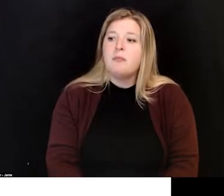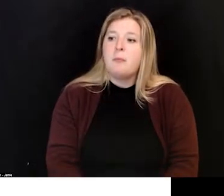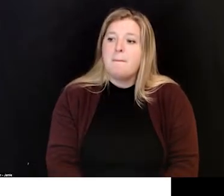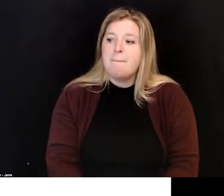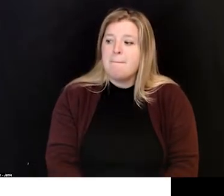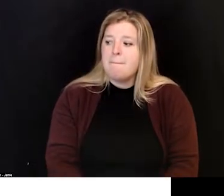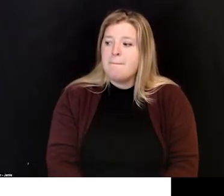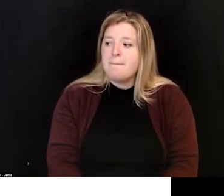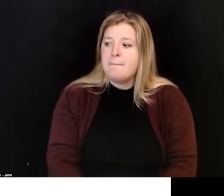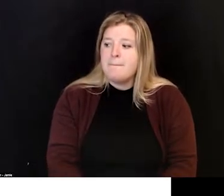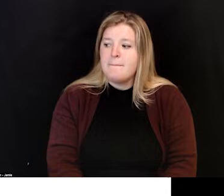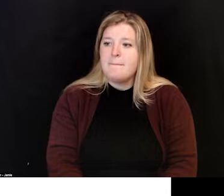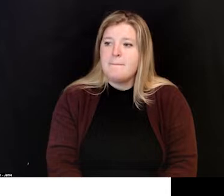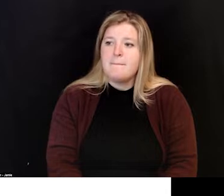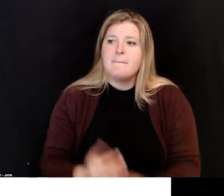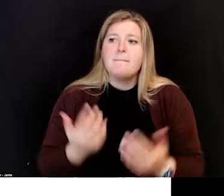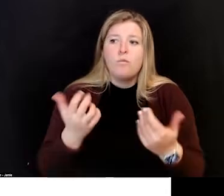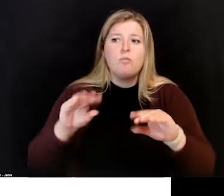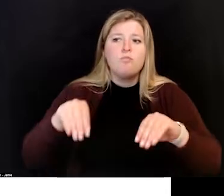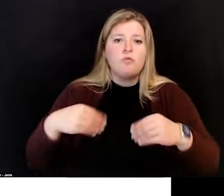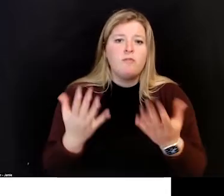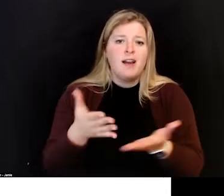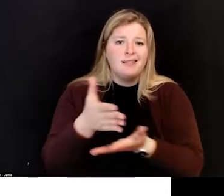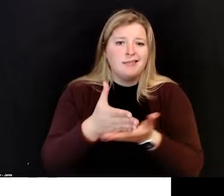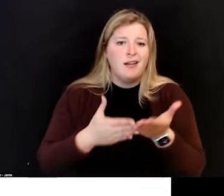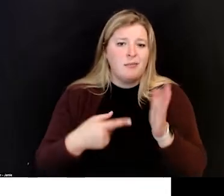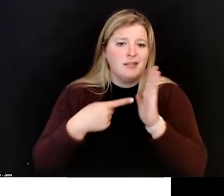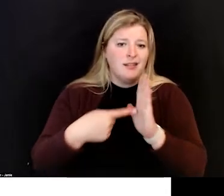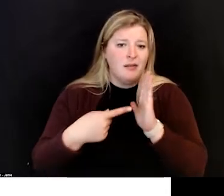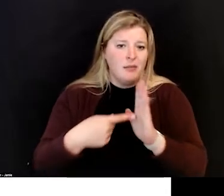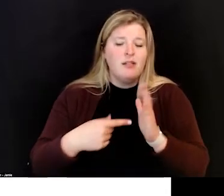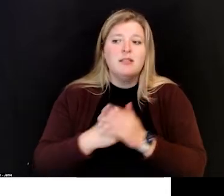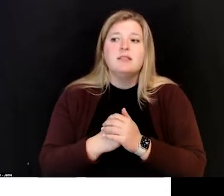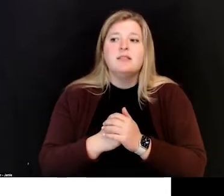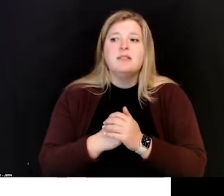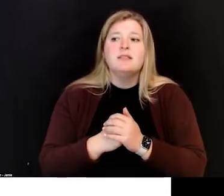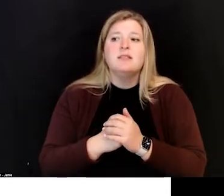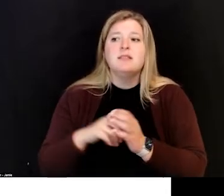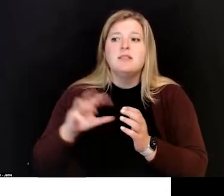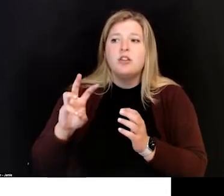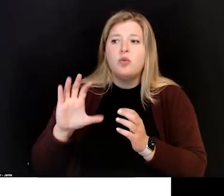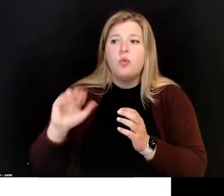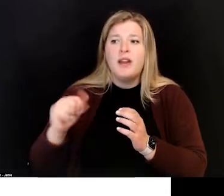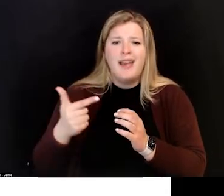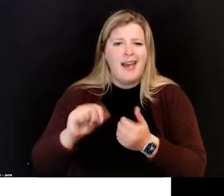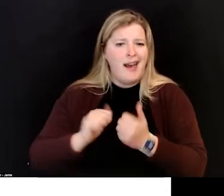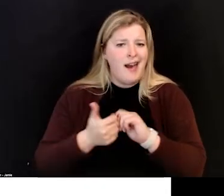I wanted to give some examples of how WCAG has evolved over time.